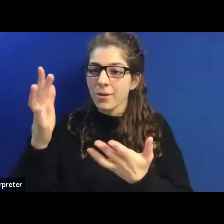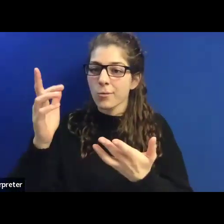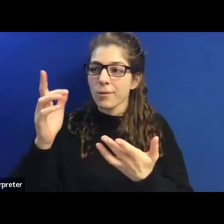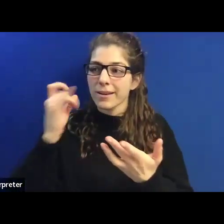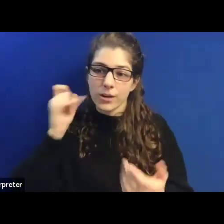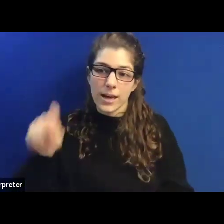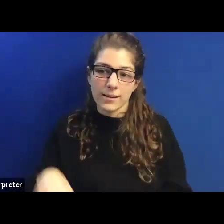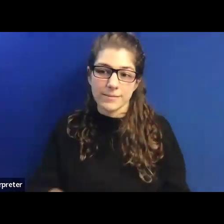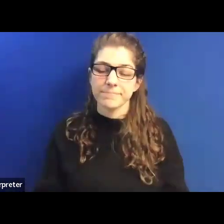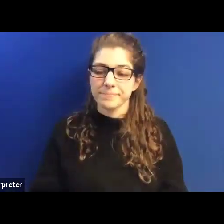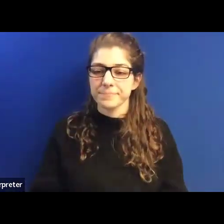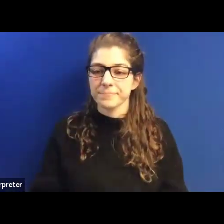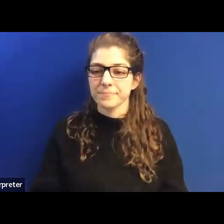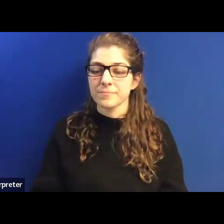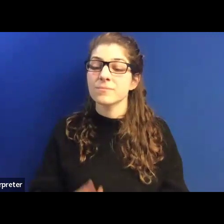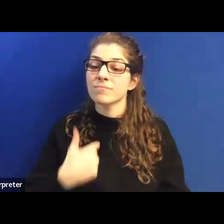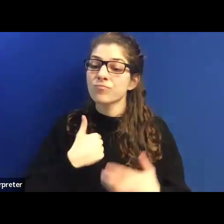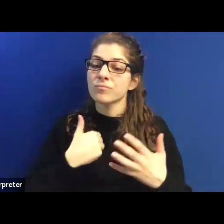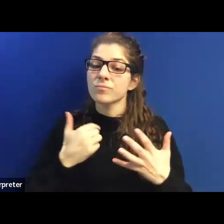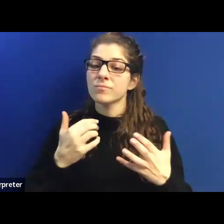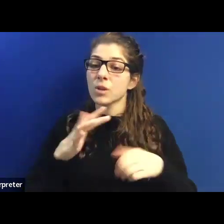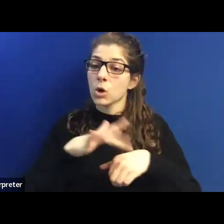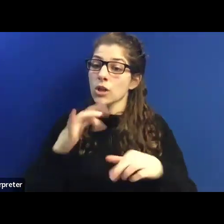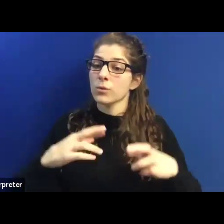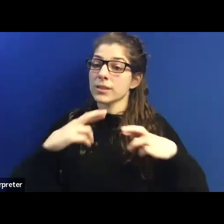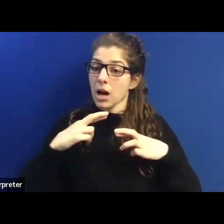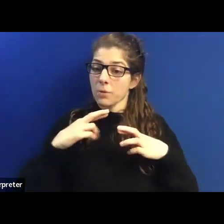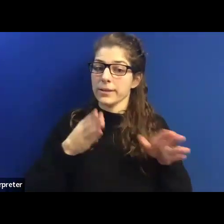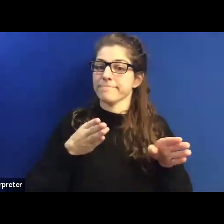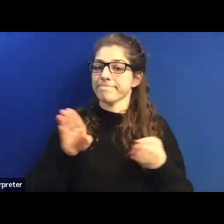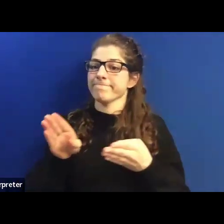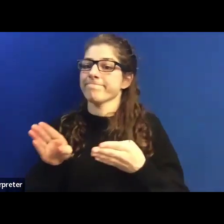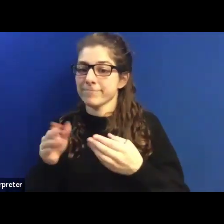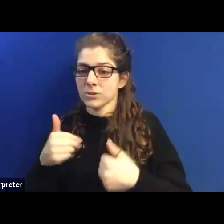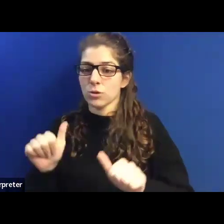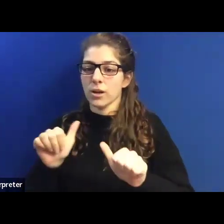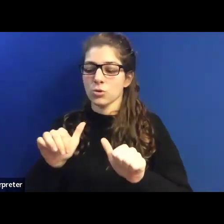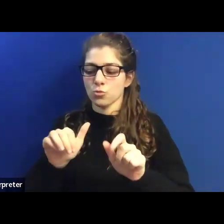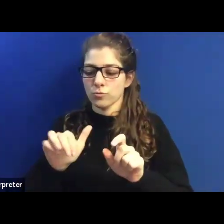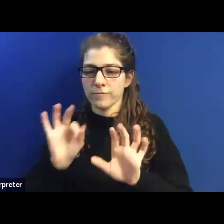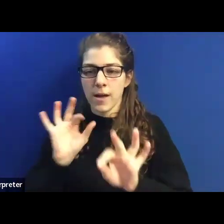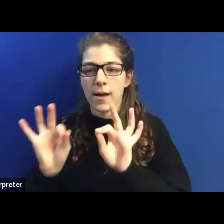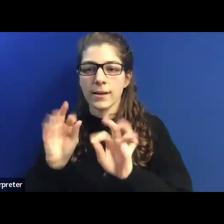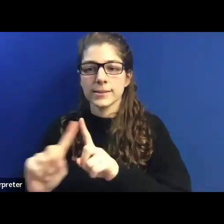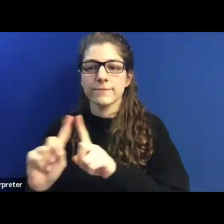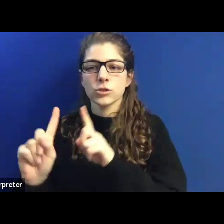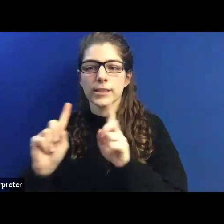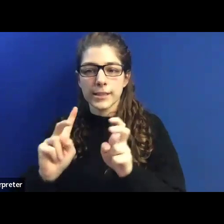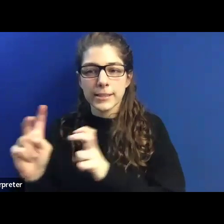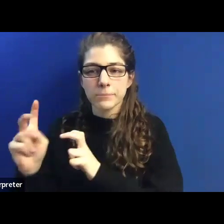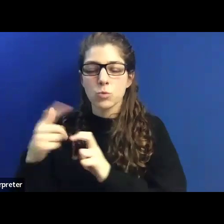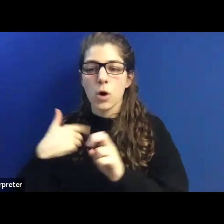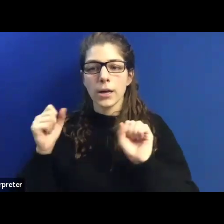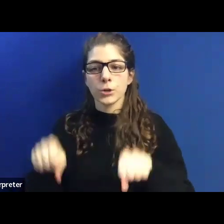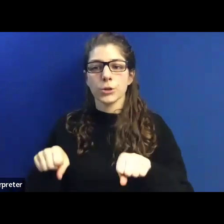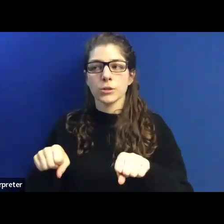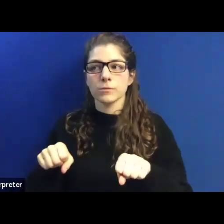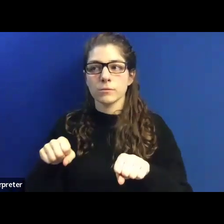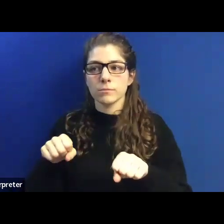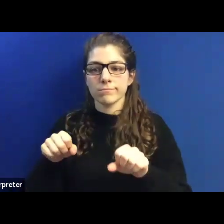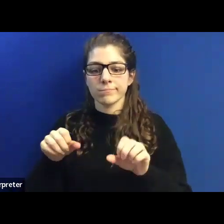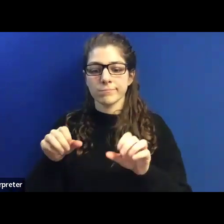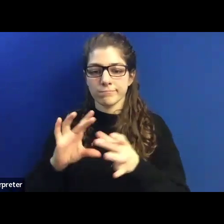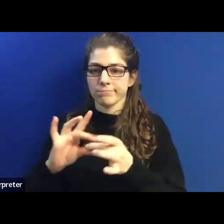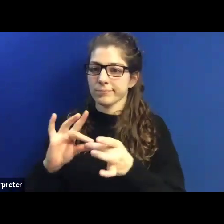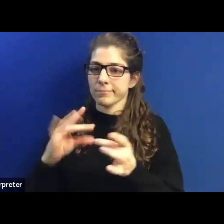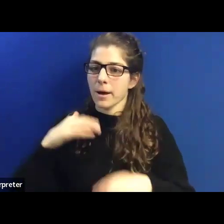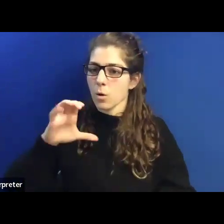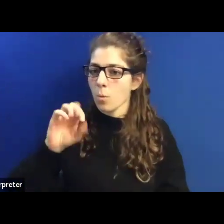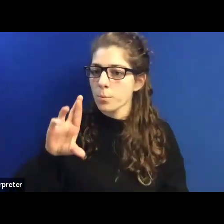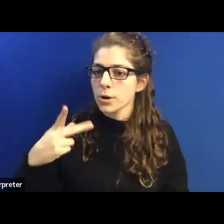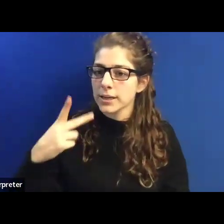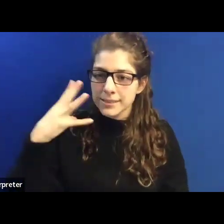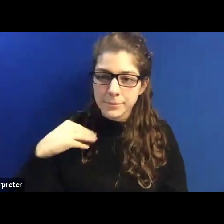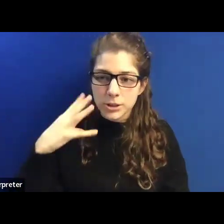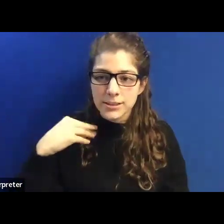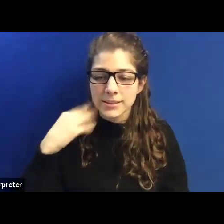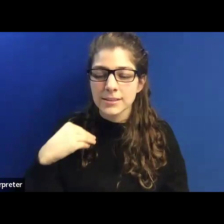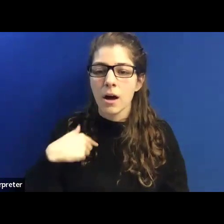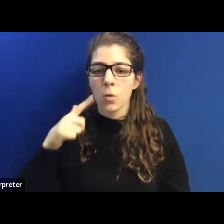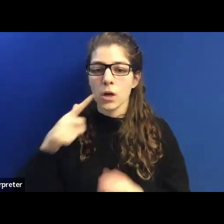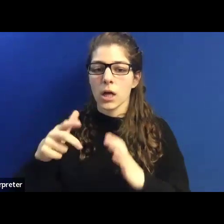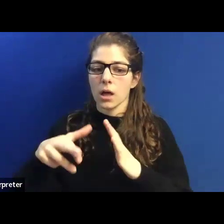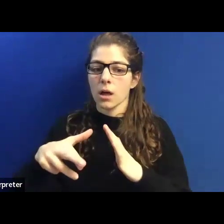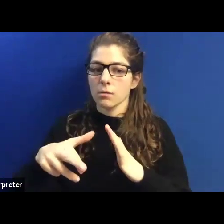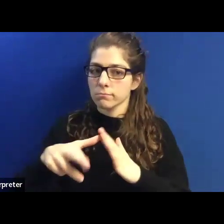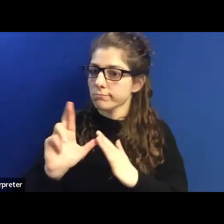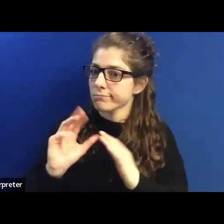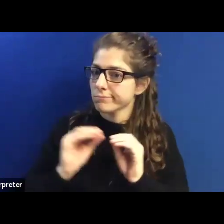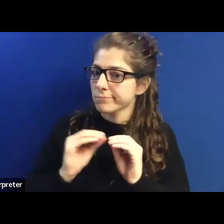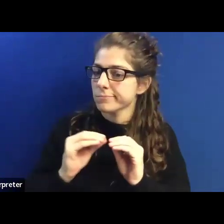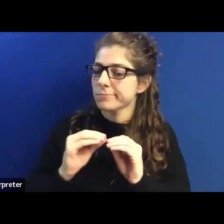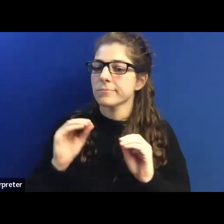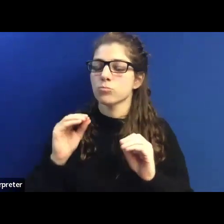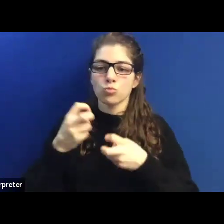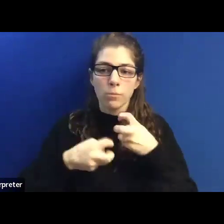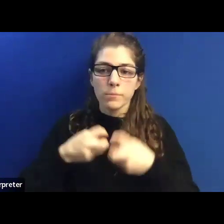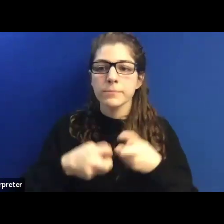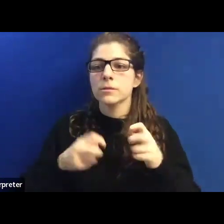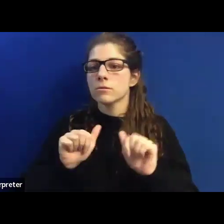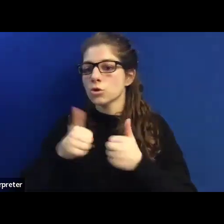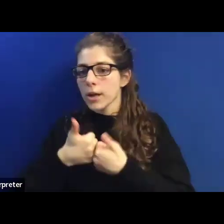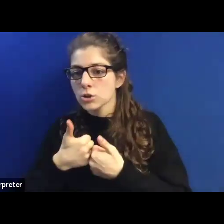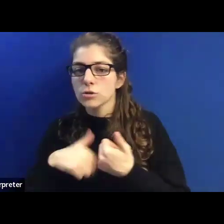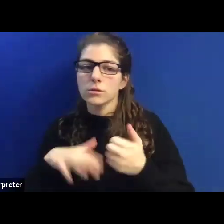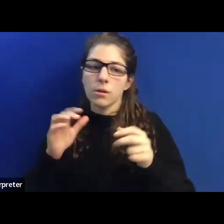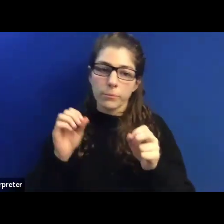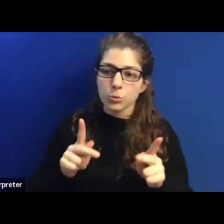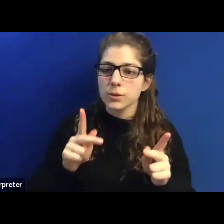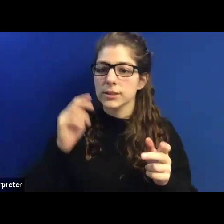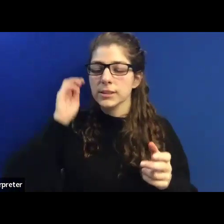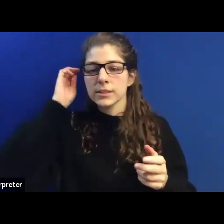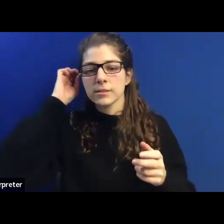And so I took early retirement and shifted into trying to find different themes where I could tap into my corporate experience, which I already referenced. It is, you know, problems or challenges or opportunities where solutions are needed.